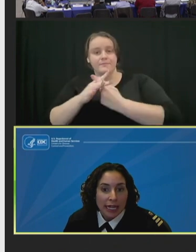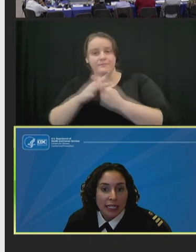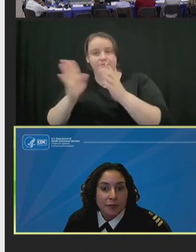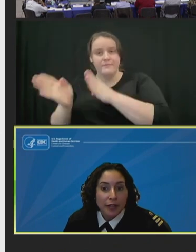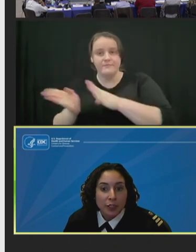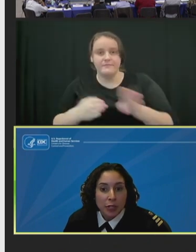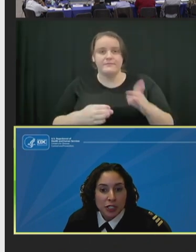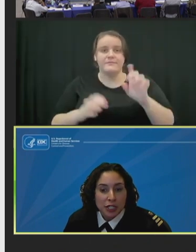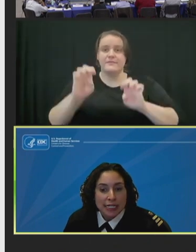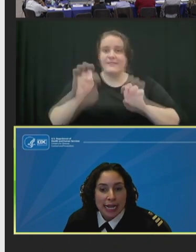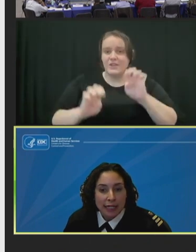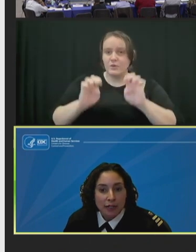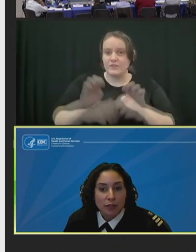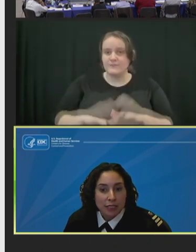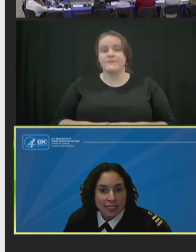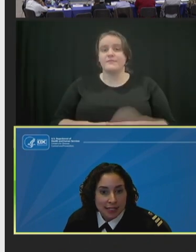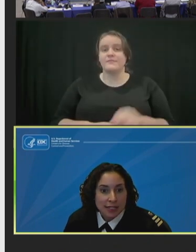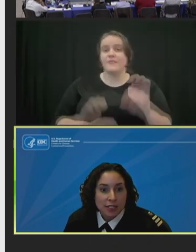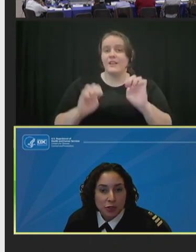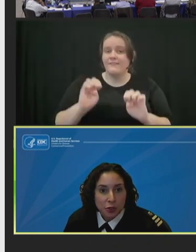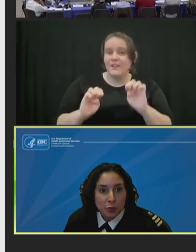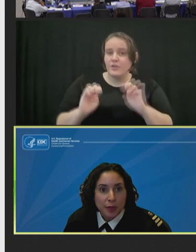An evaluation technical assistance group,